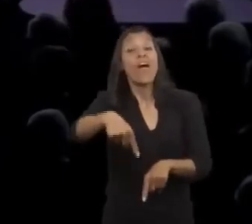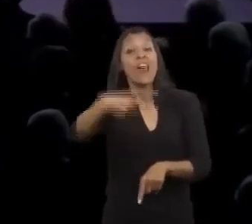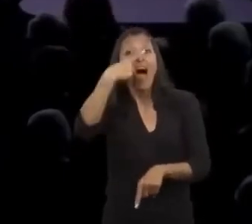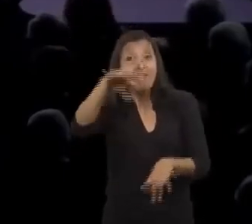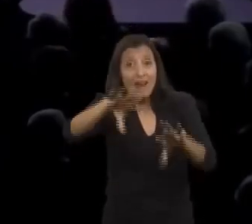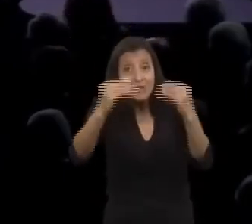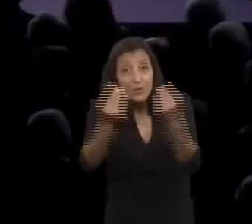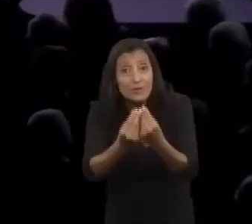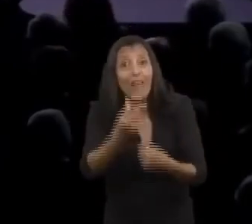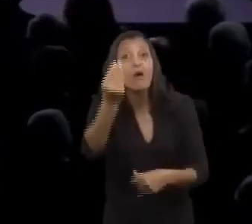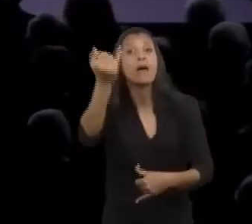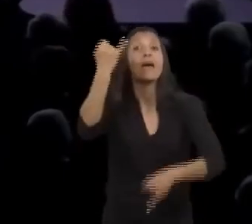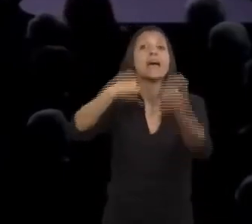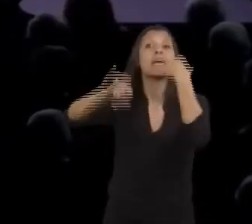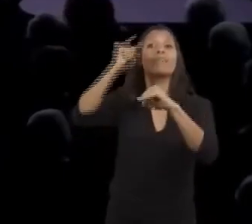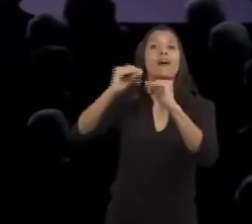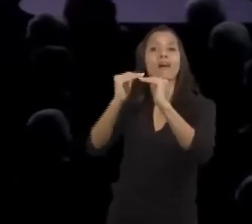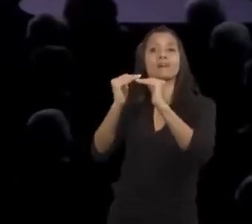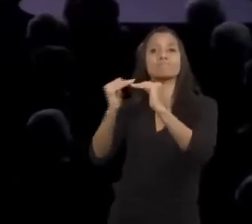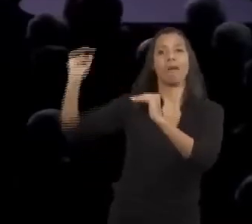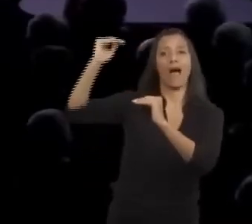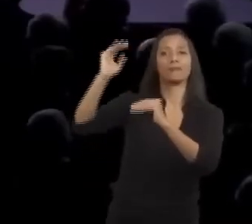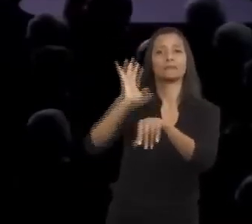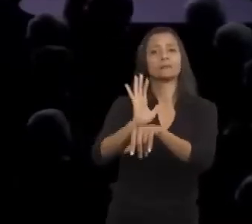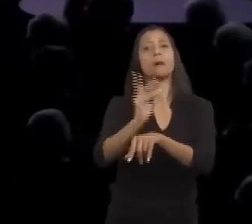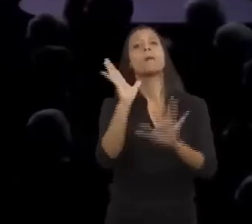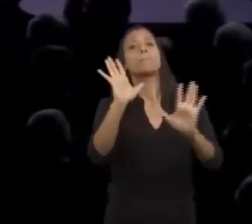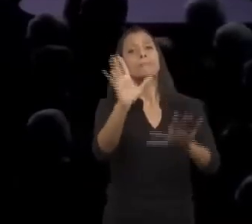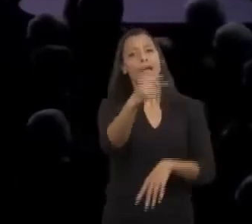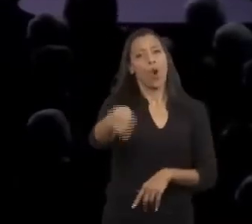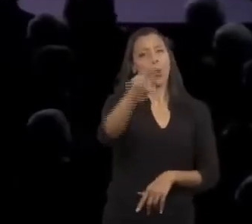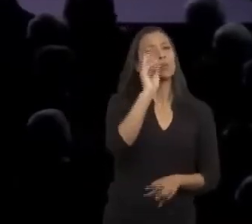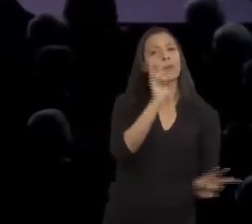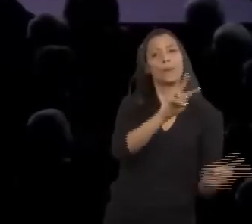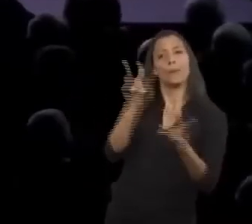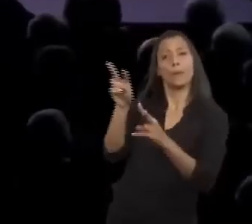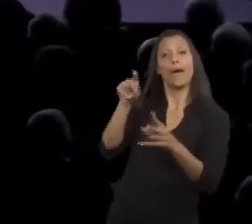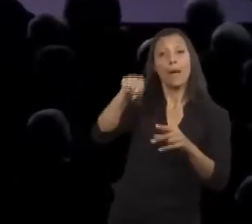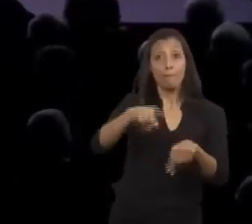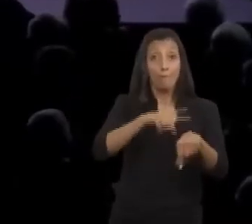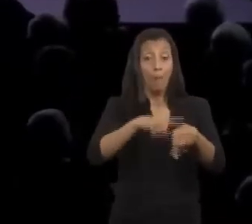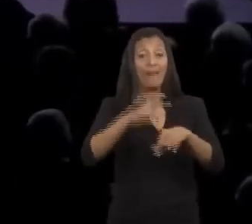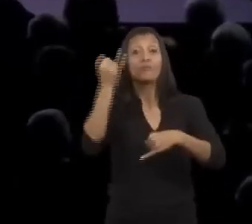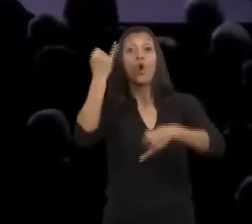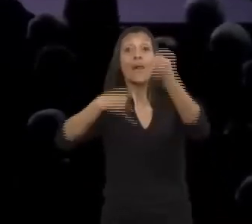But what you are seeing in terms of the interest rate rise